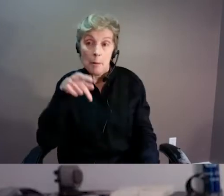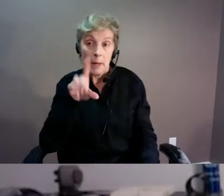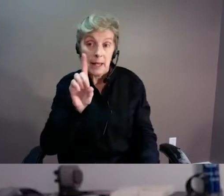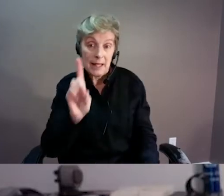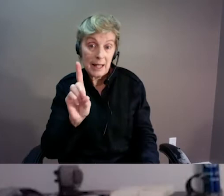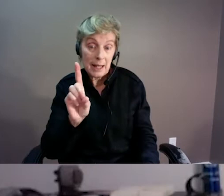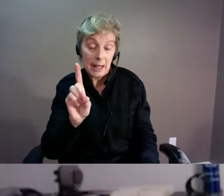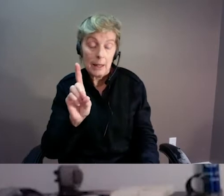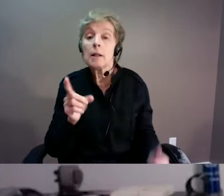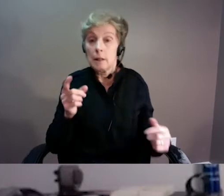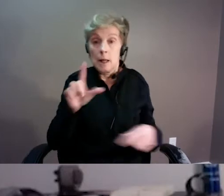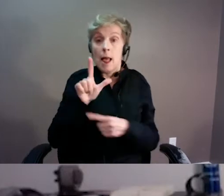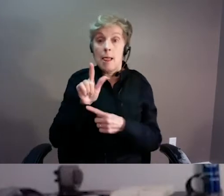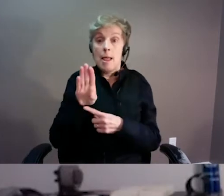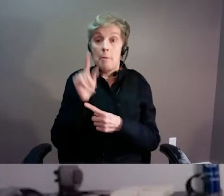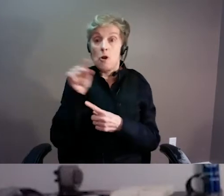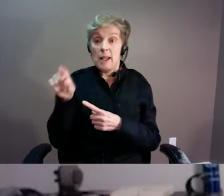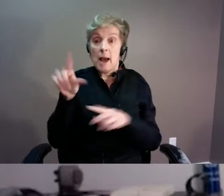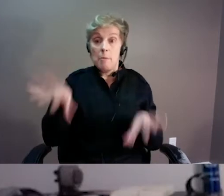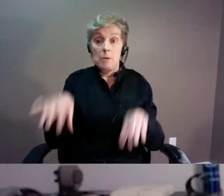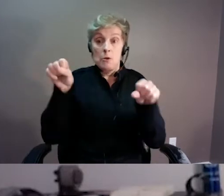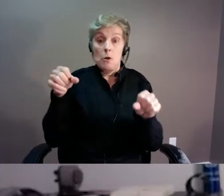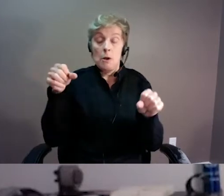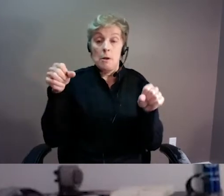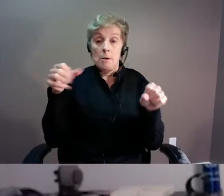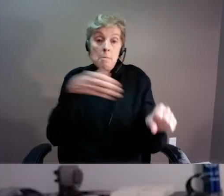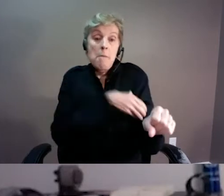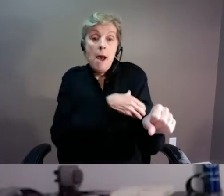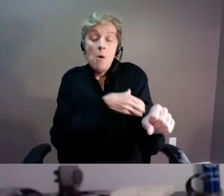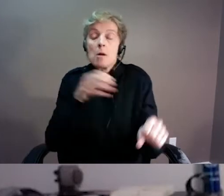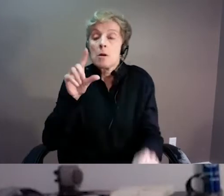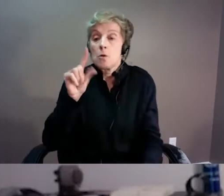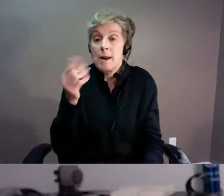came into power, 2015, one of the things that we talked to them about initially was